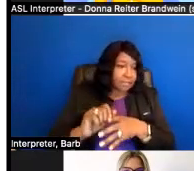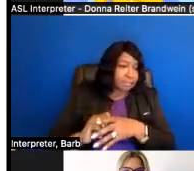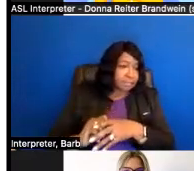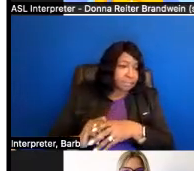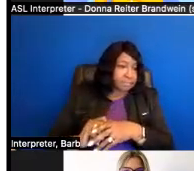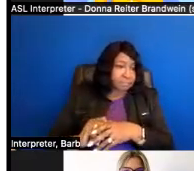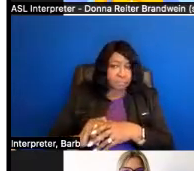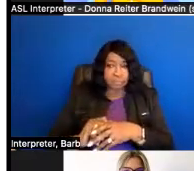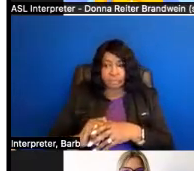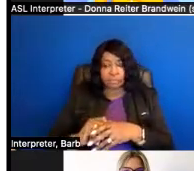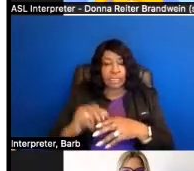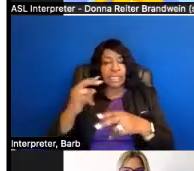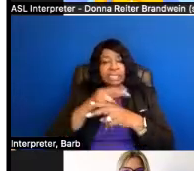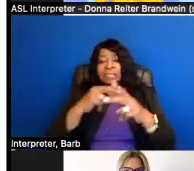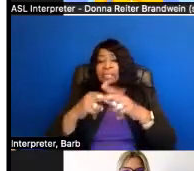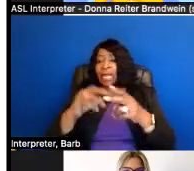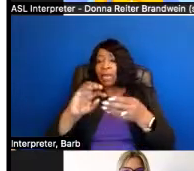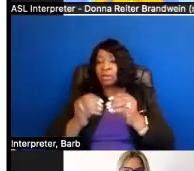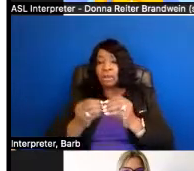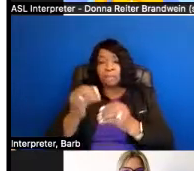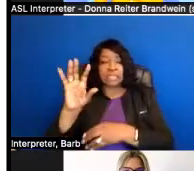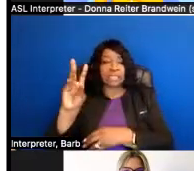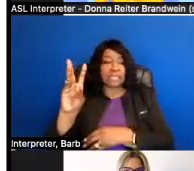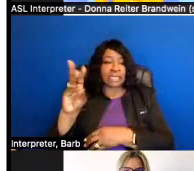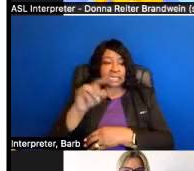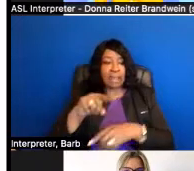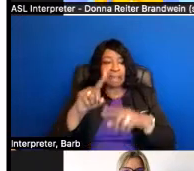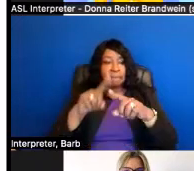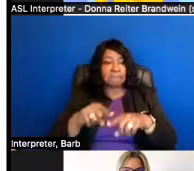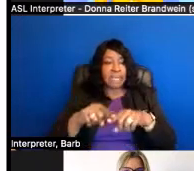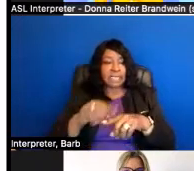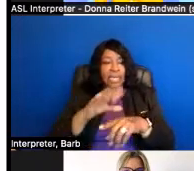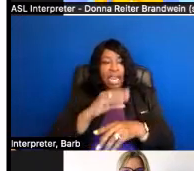Slide six, Pending and Current Disability Cultural Centers.